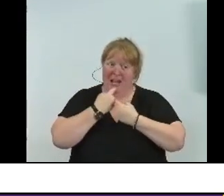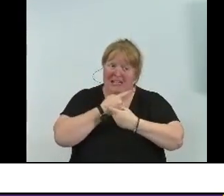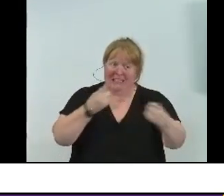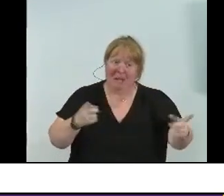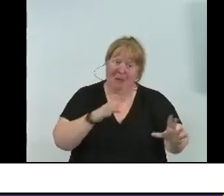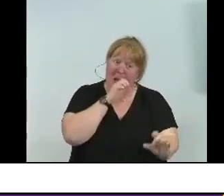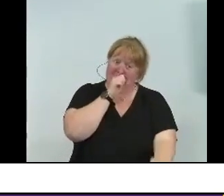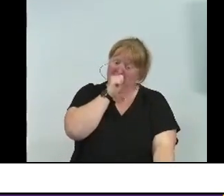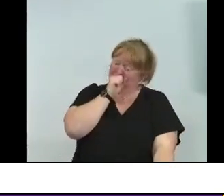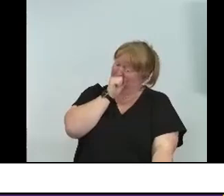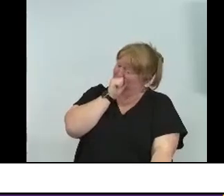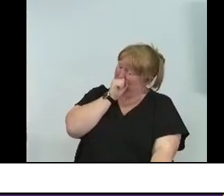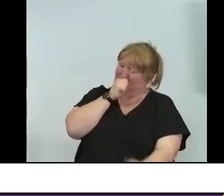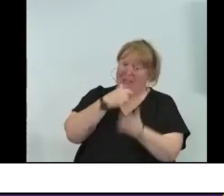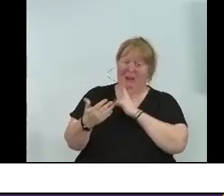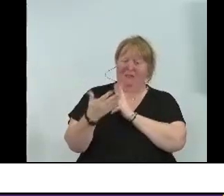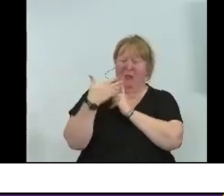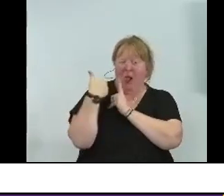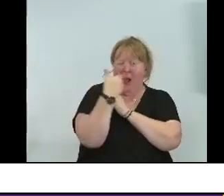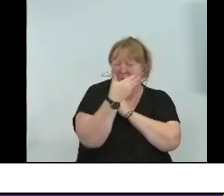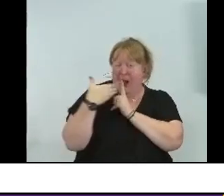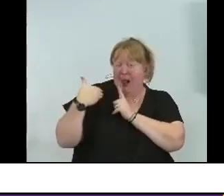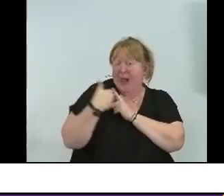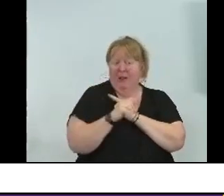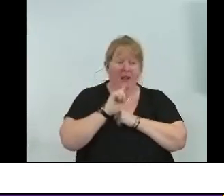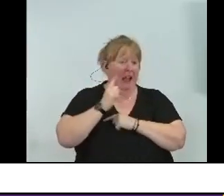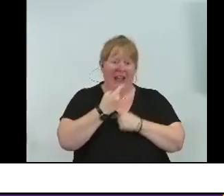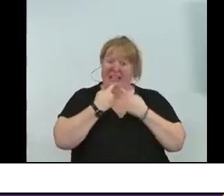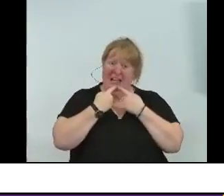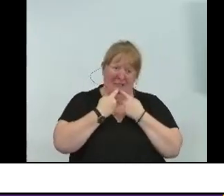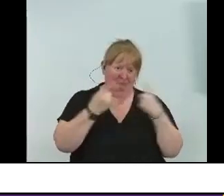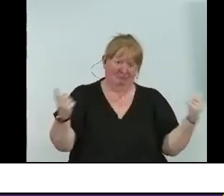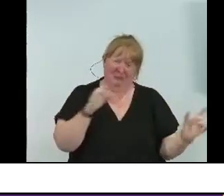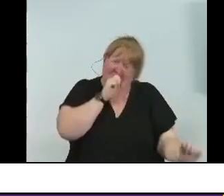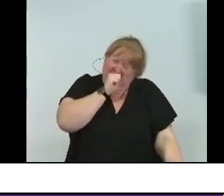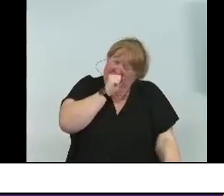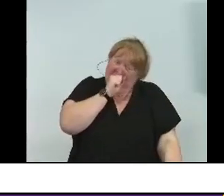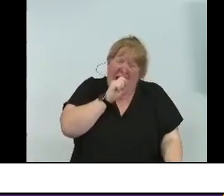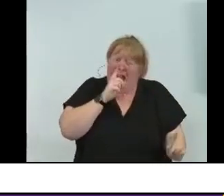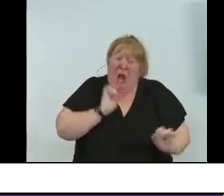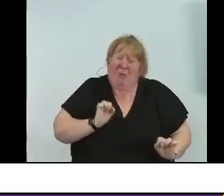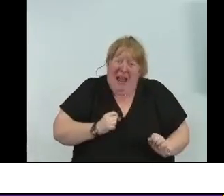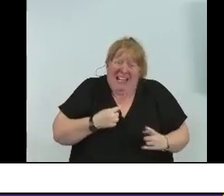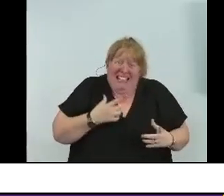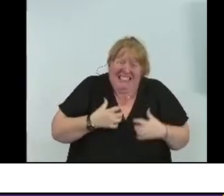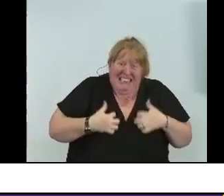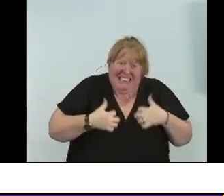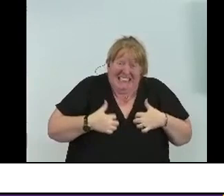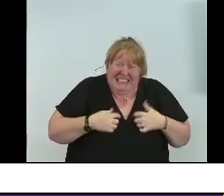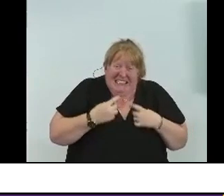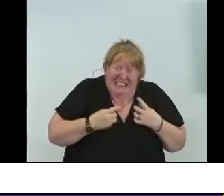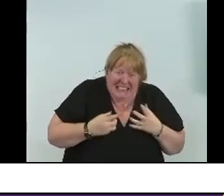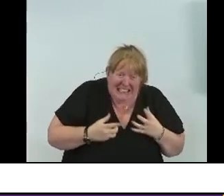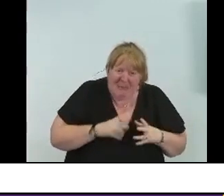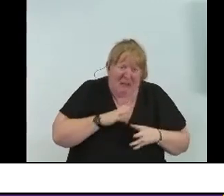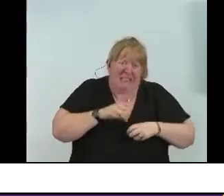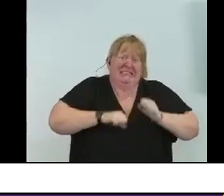no matter how much you press me. I can't wait to talk about it. It's really exciting. And we did that together.